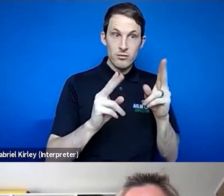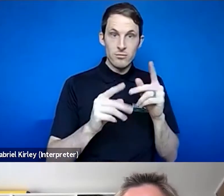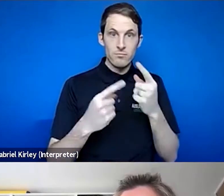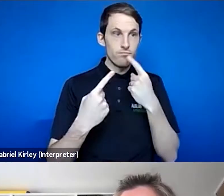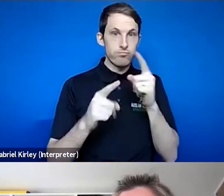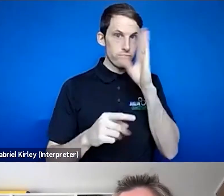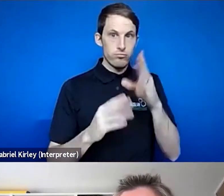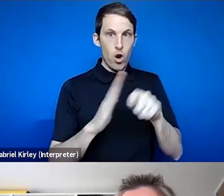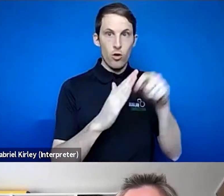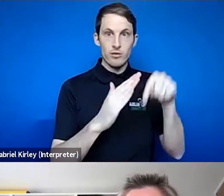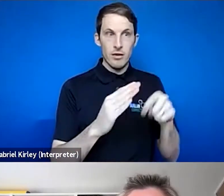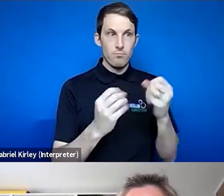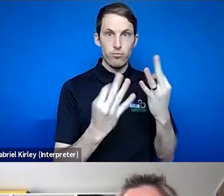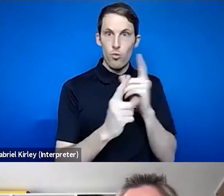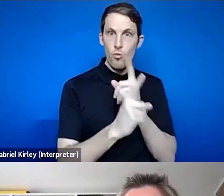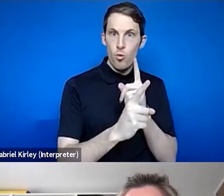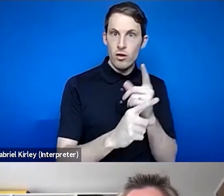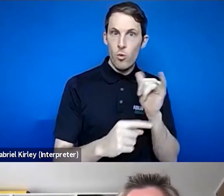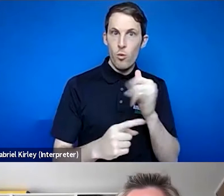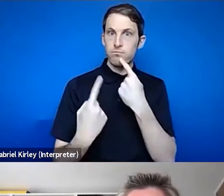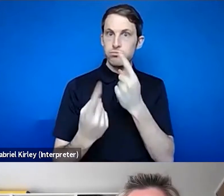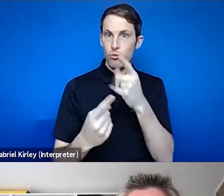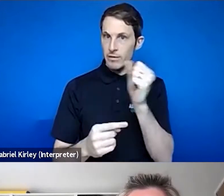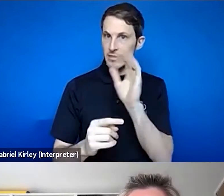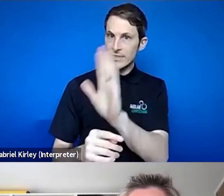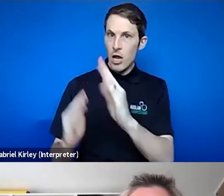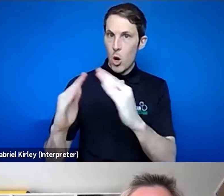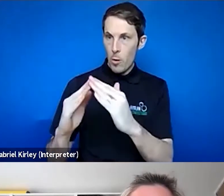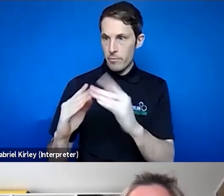They matter if you are told to stay home but you have no home to go to. They matter if